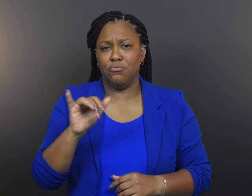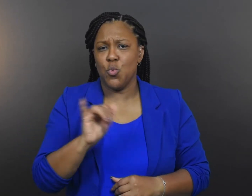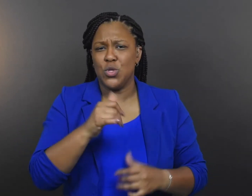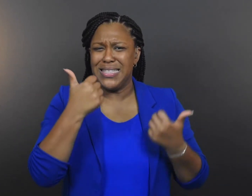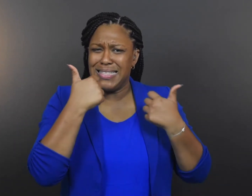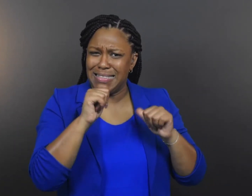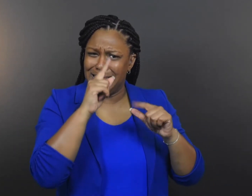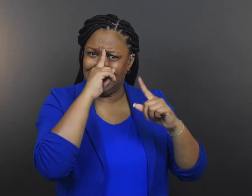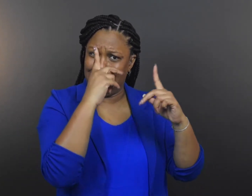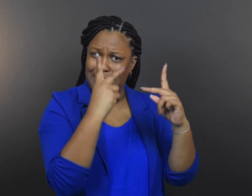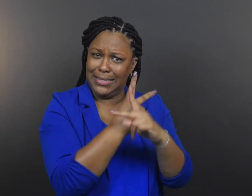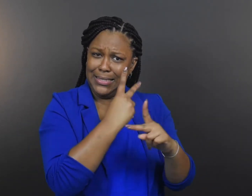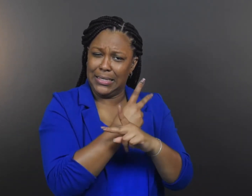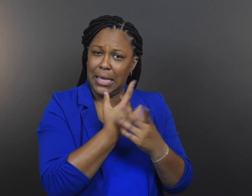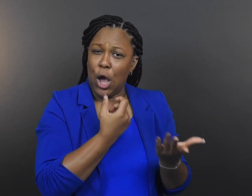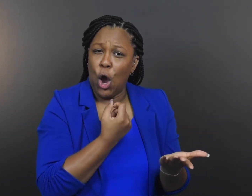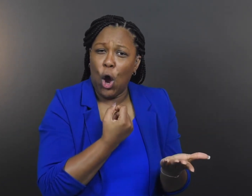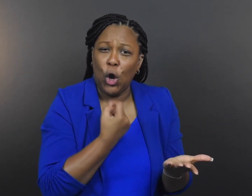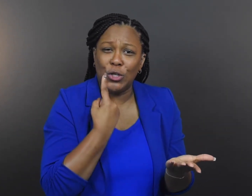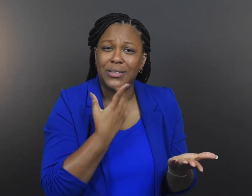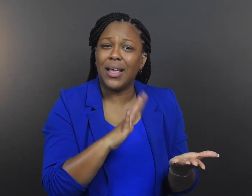Pathologists are also still trying to understand